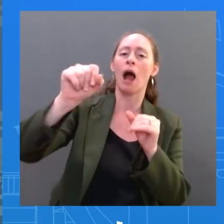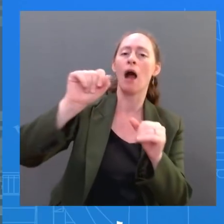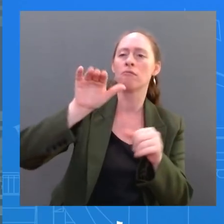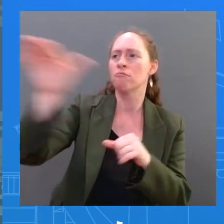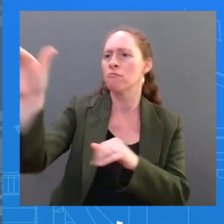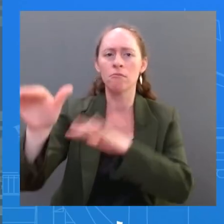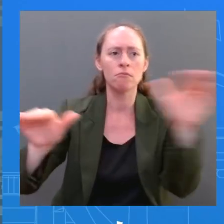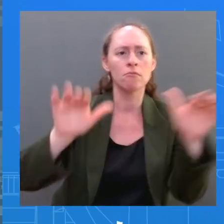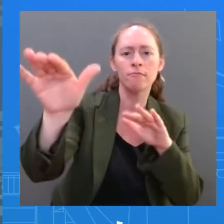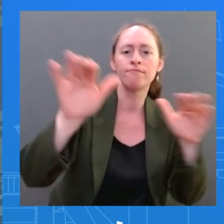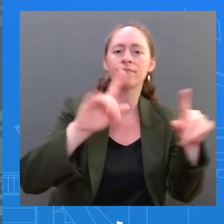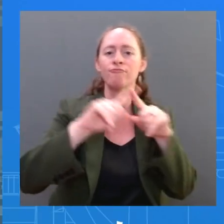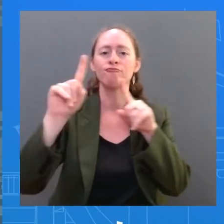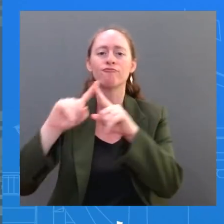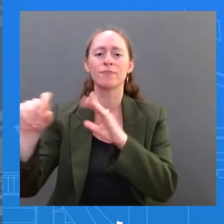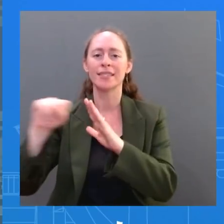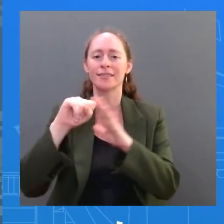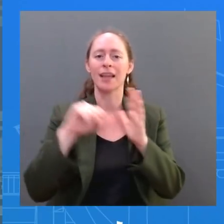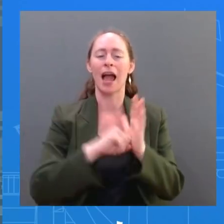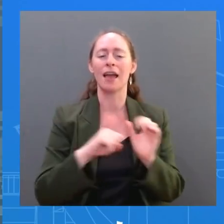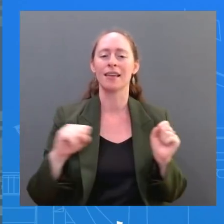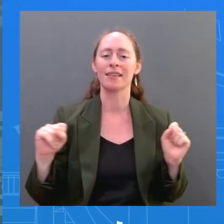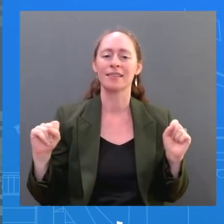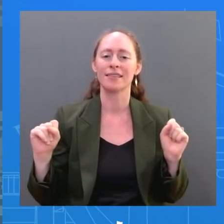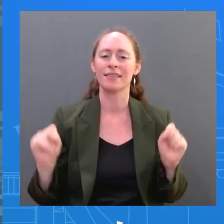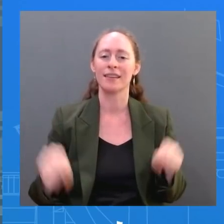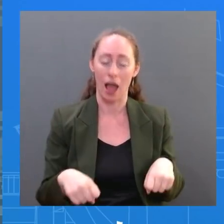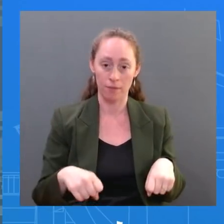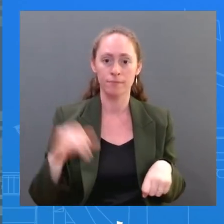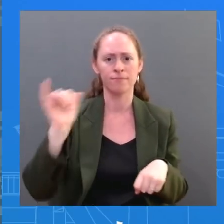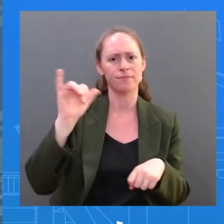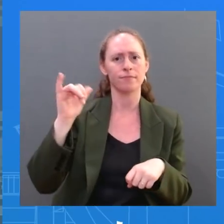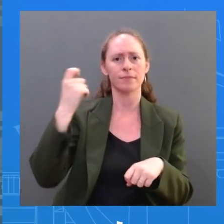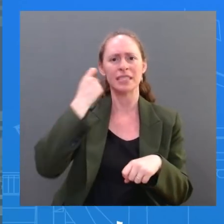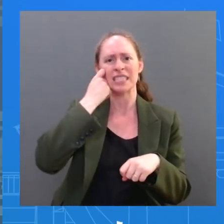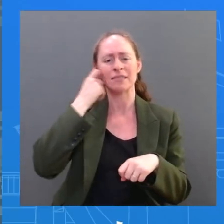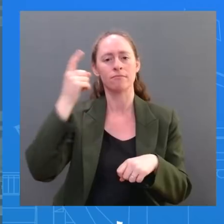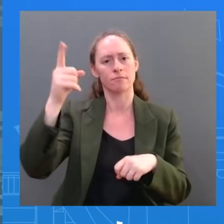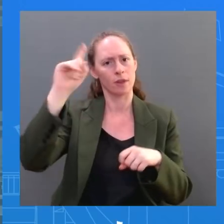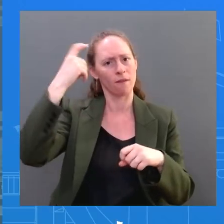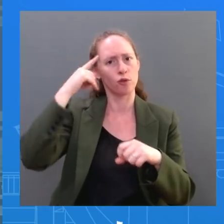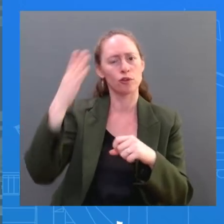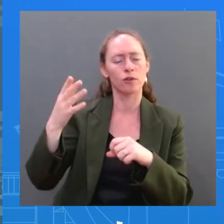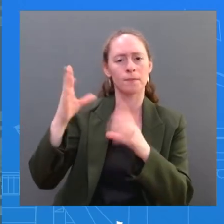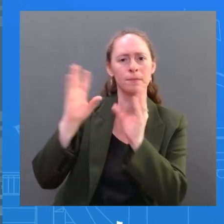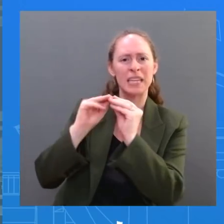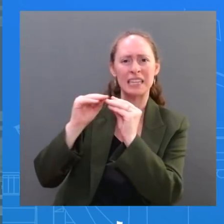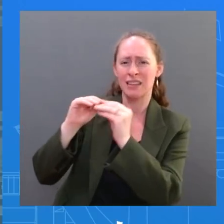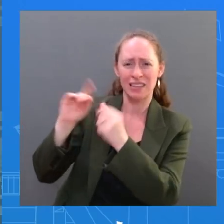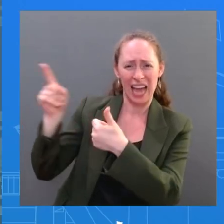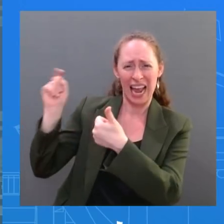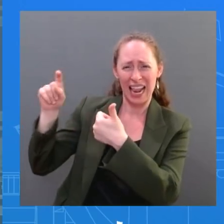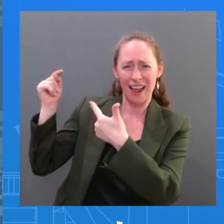One of the things that was really interesting to us is that when we've been meeting with state attorneys general, state legislators,